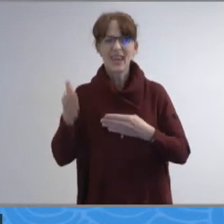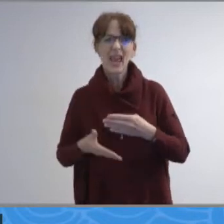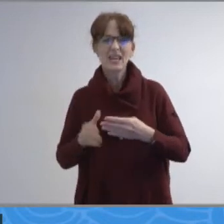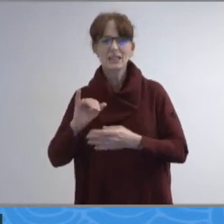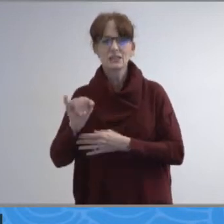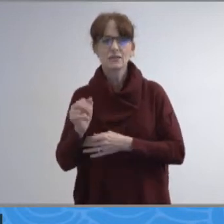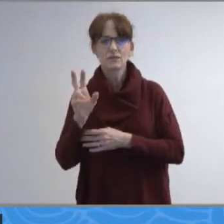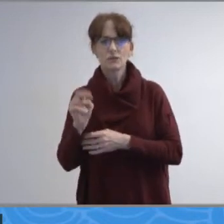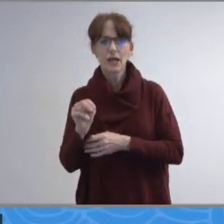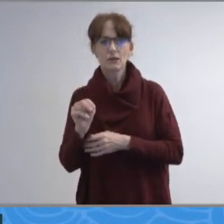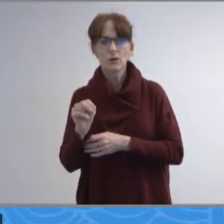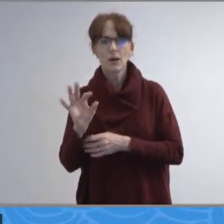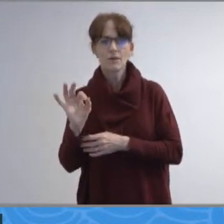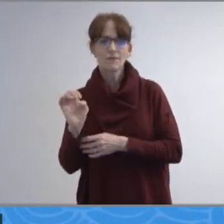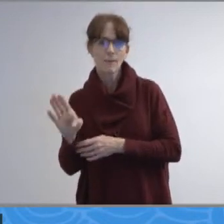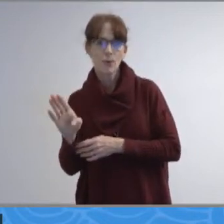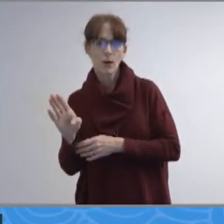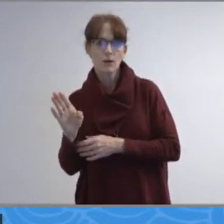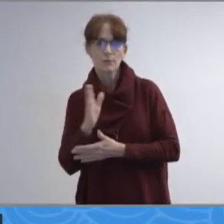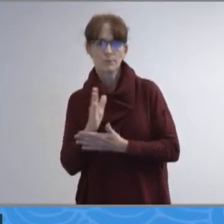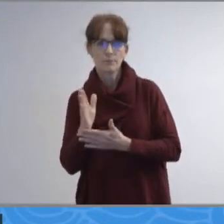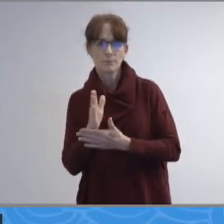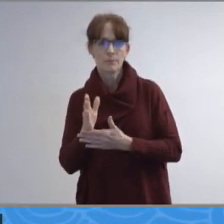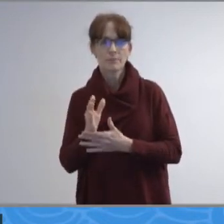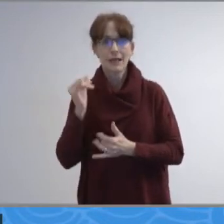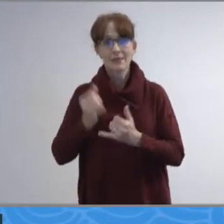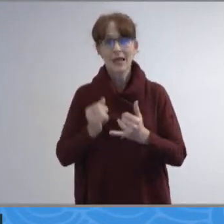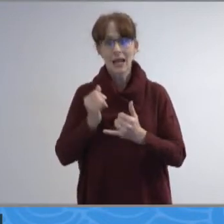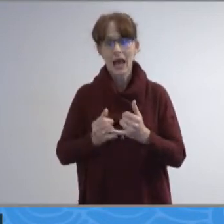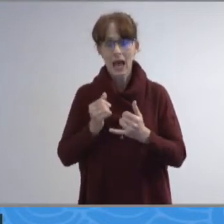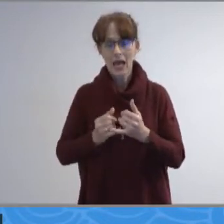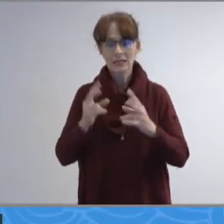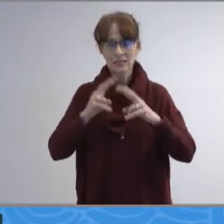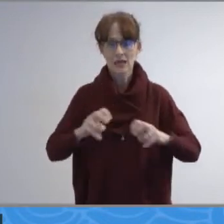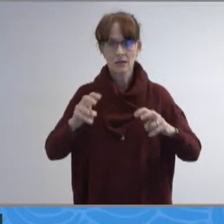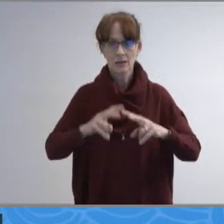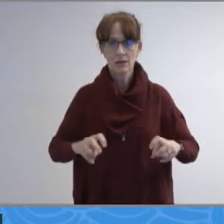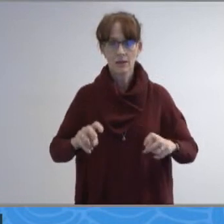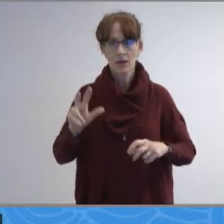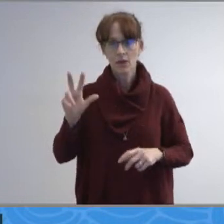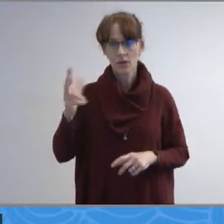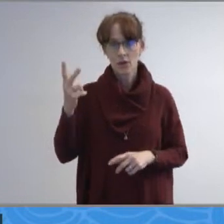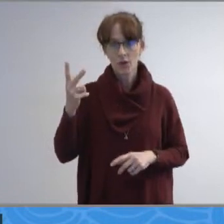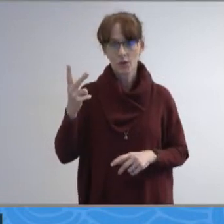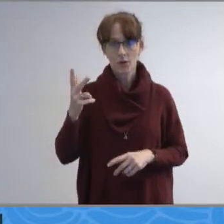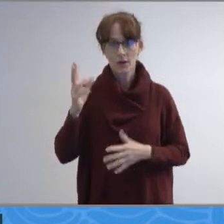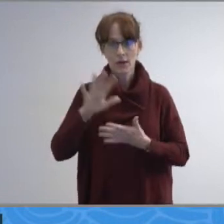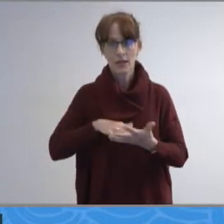all through February, with the last Diagnostic, the Diagnostic 3 scheduled to be administered